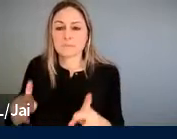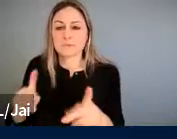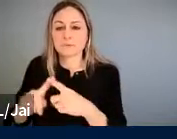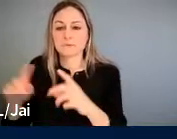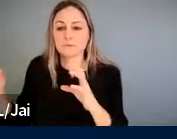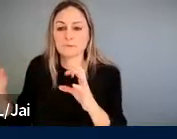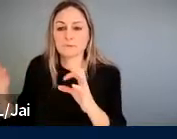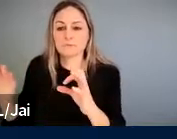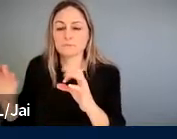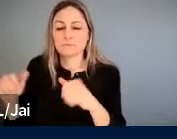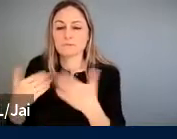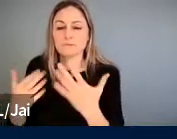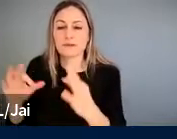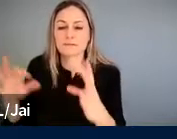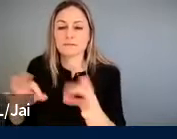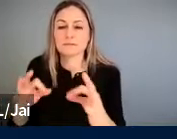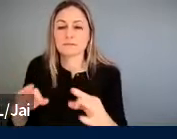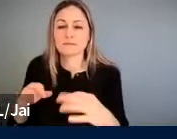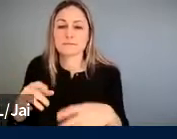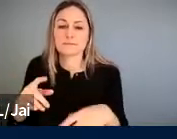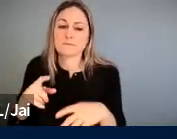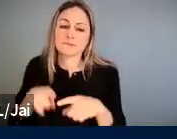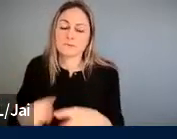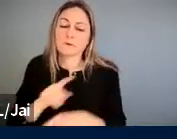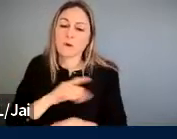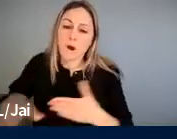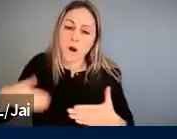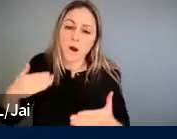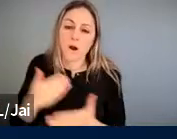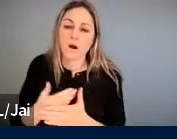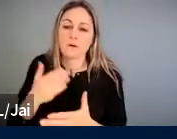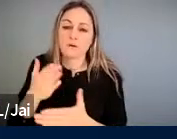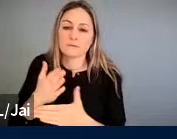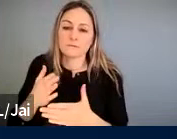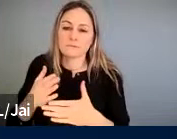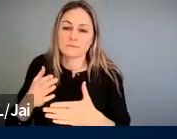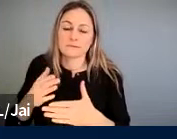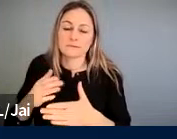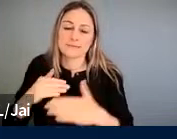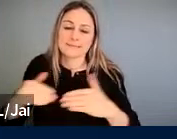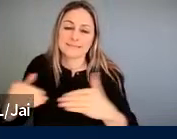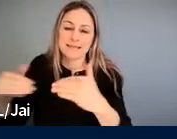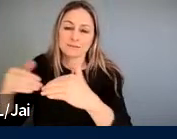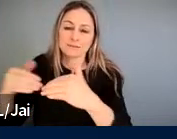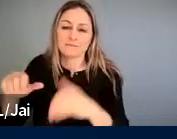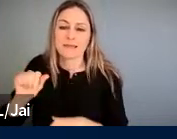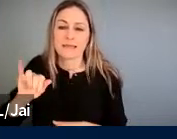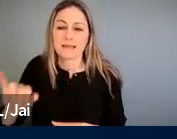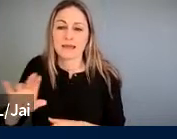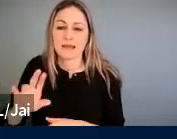Accessibility during all stages of the adoption of AI tool use and public entity should ensure that